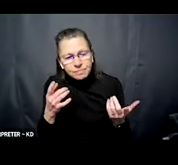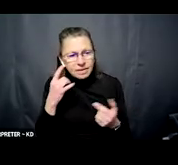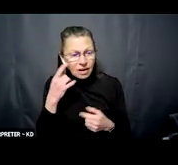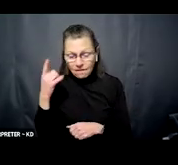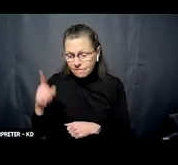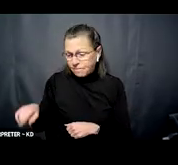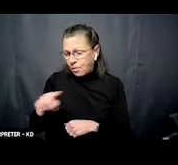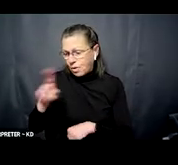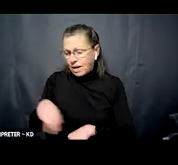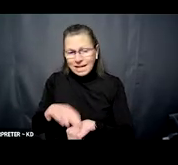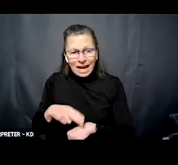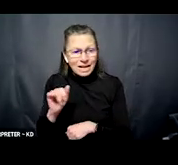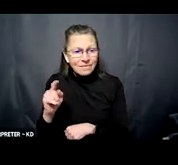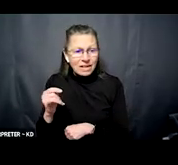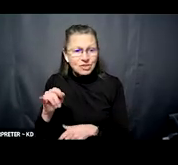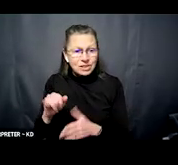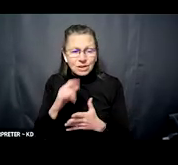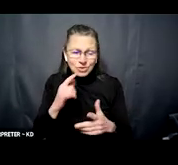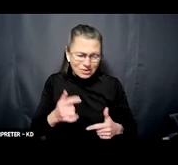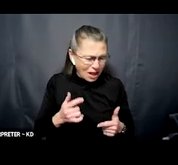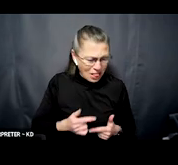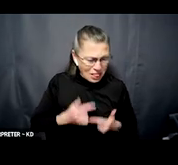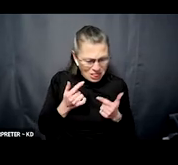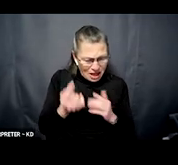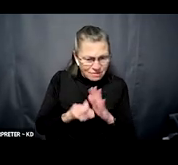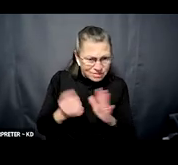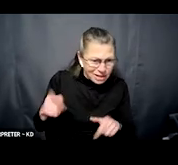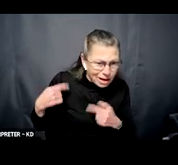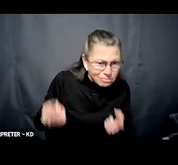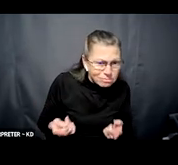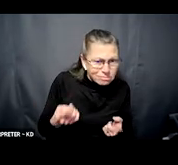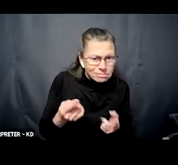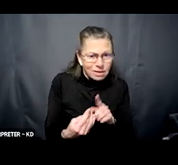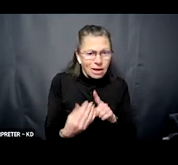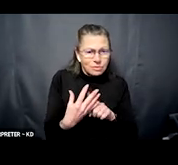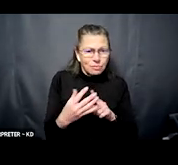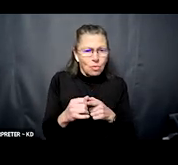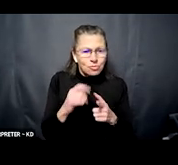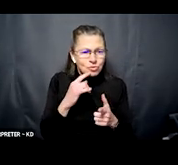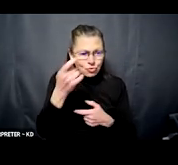does lifetime exposure to traumatic events impact HIV prevalence and the HIV care continuum,